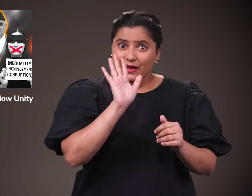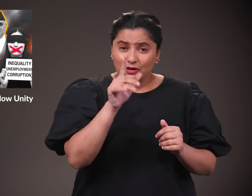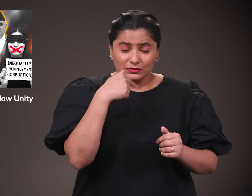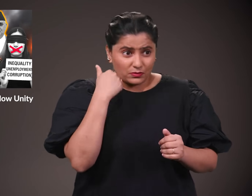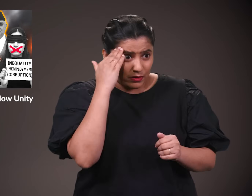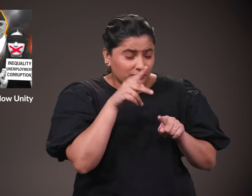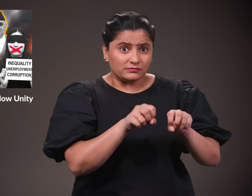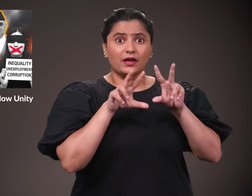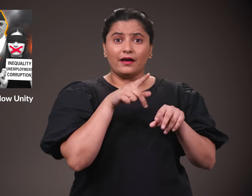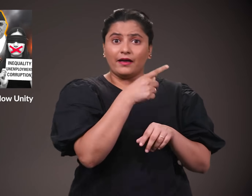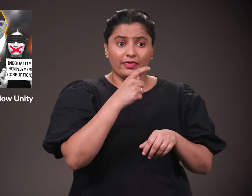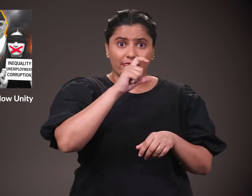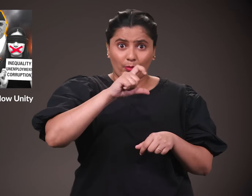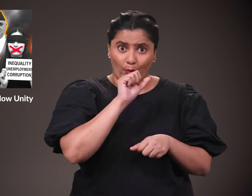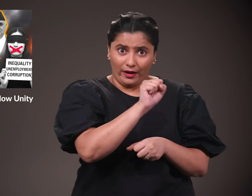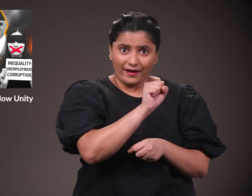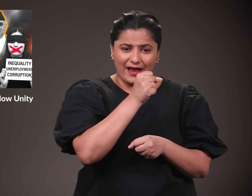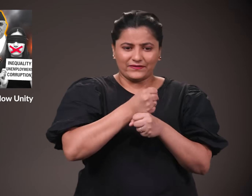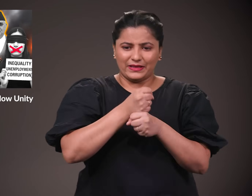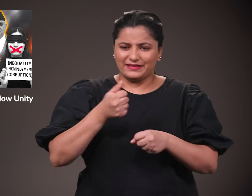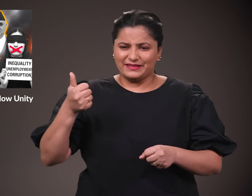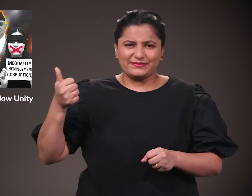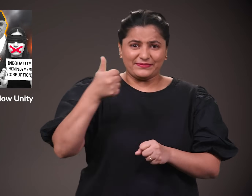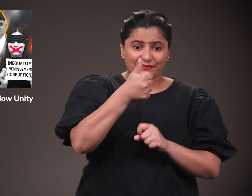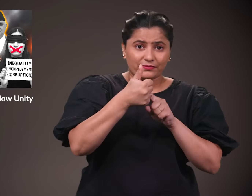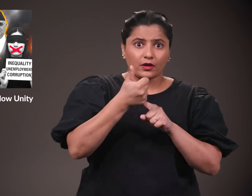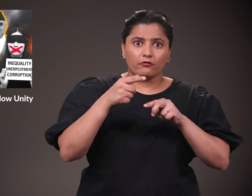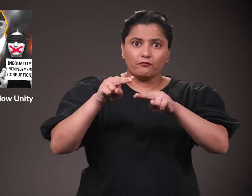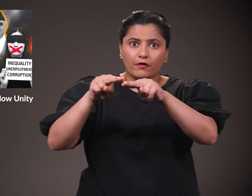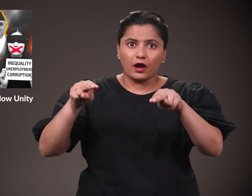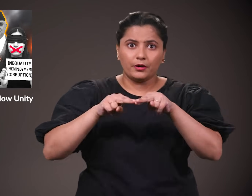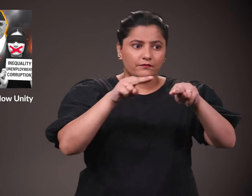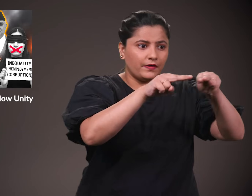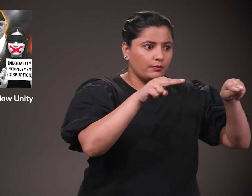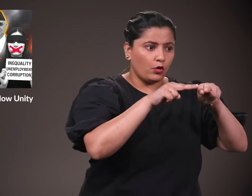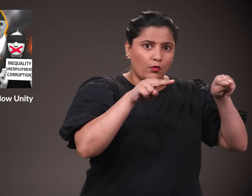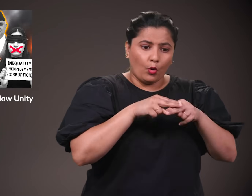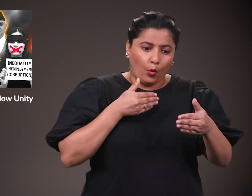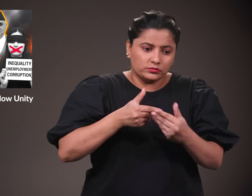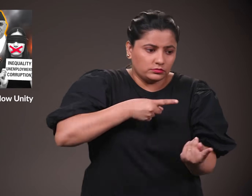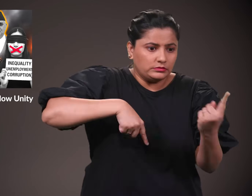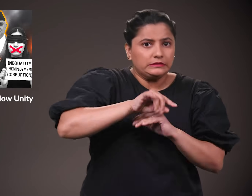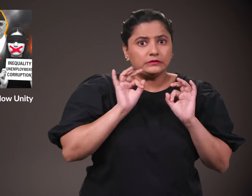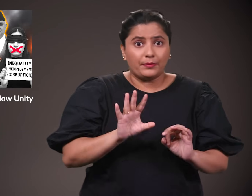Surprisingly, the power kept rotating between family members.